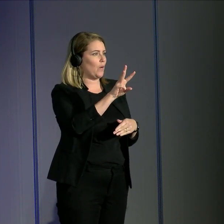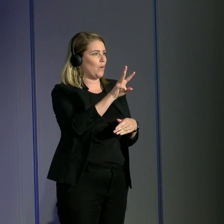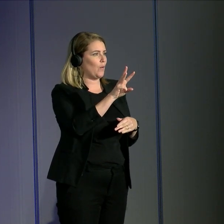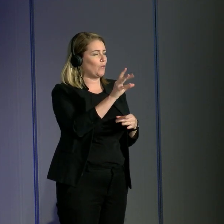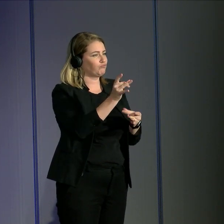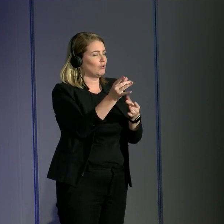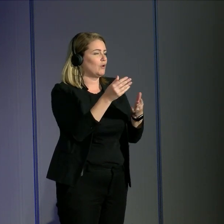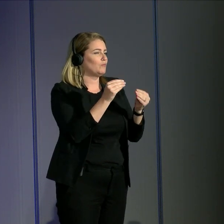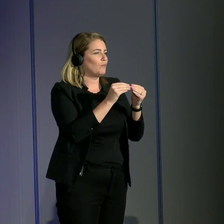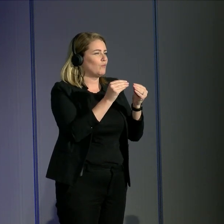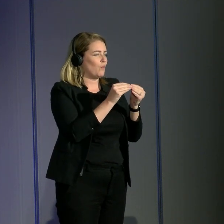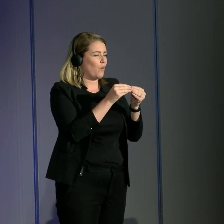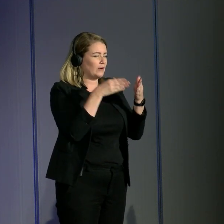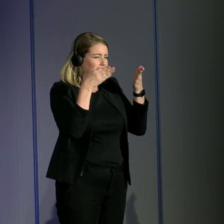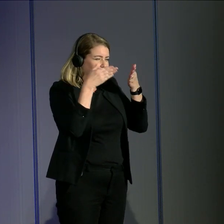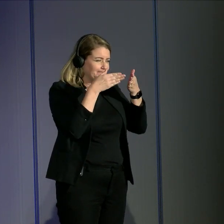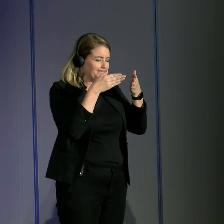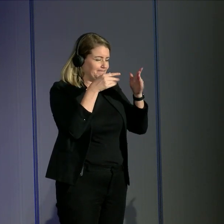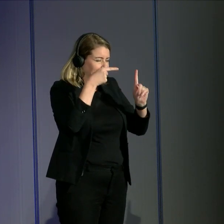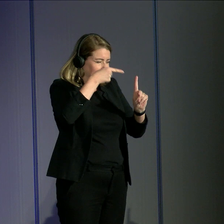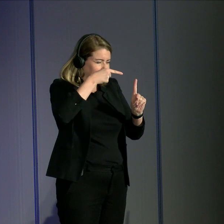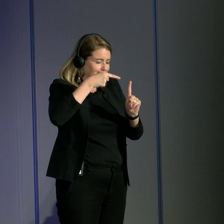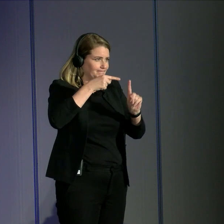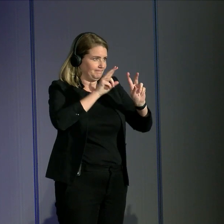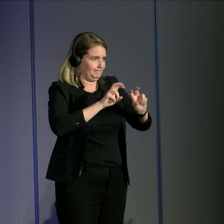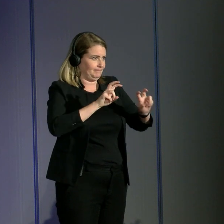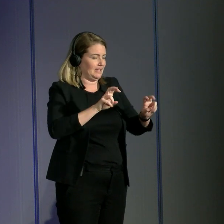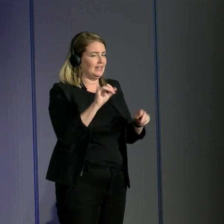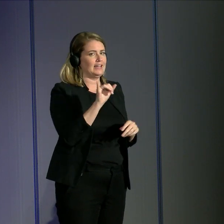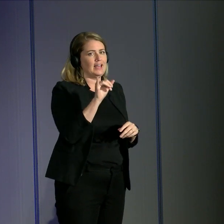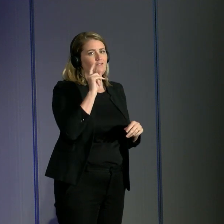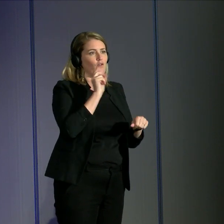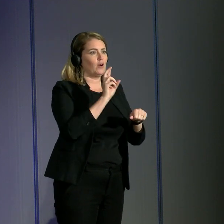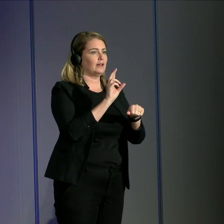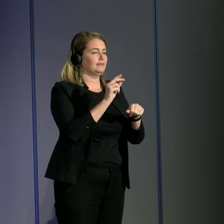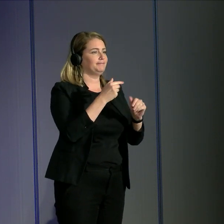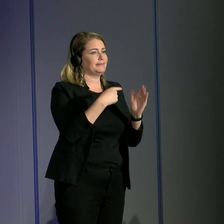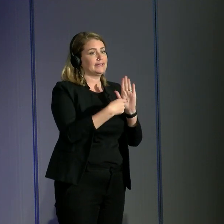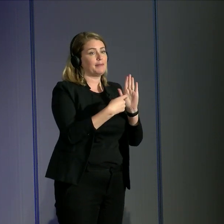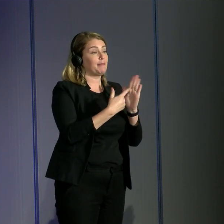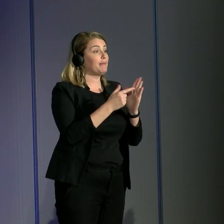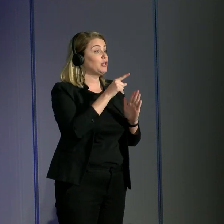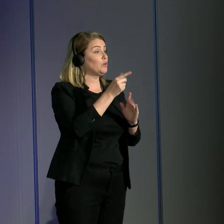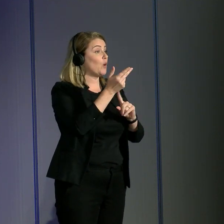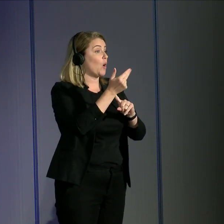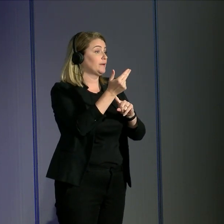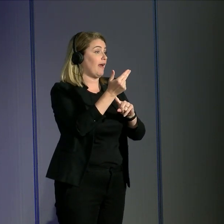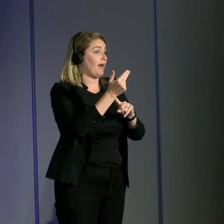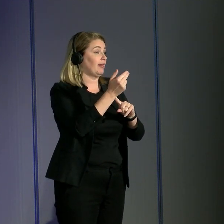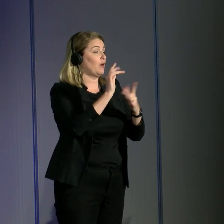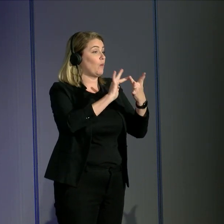So user flow, we typically think of as, say for example, you're a hotel website. You're a booking flow.